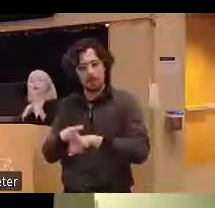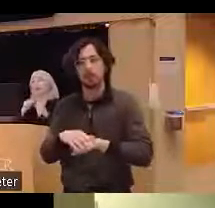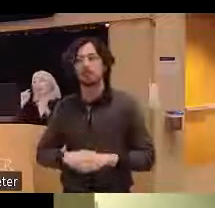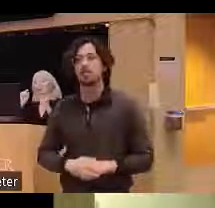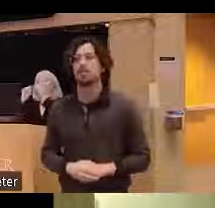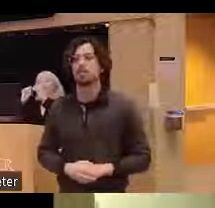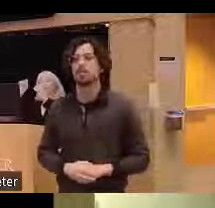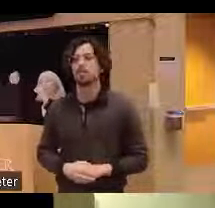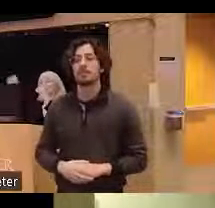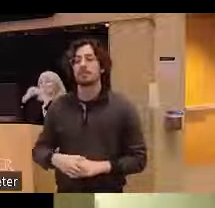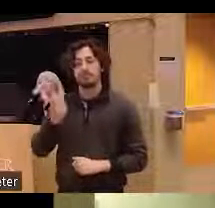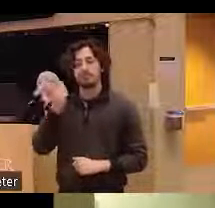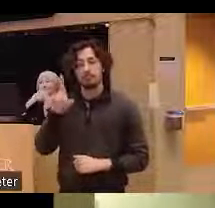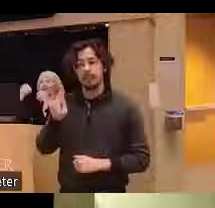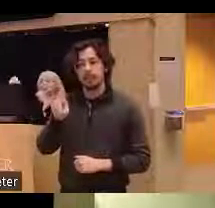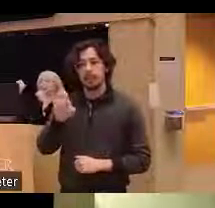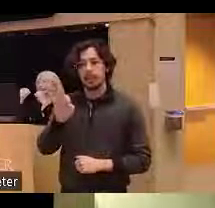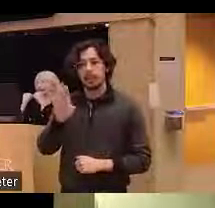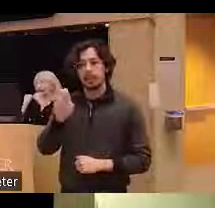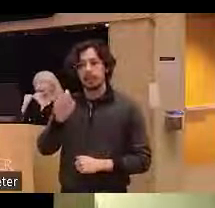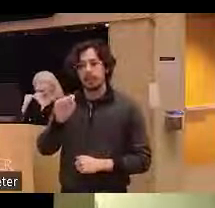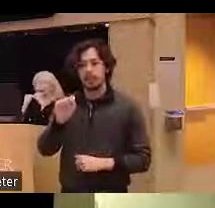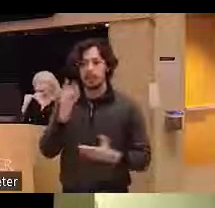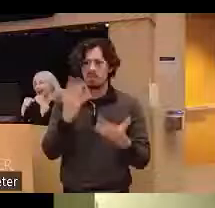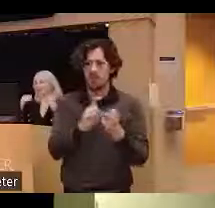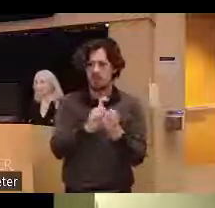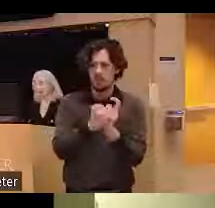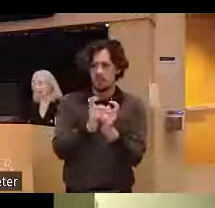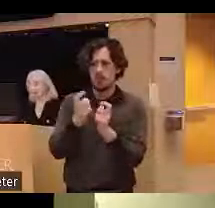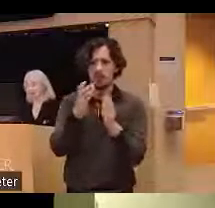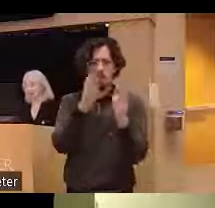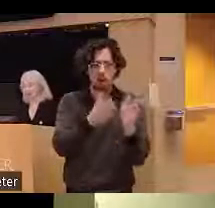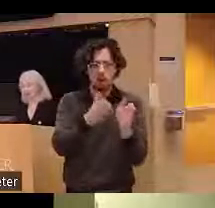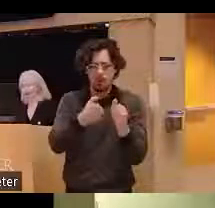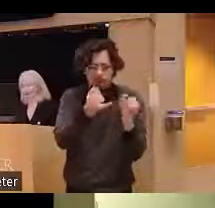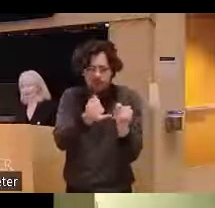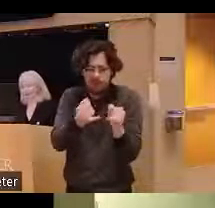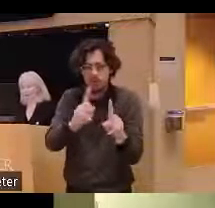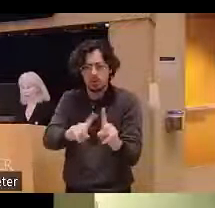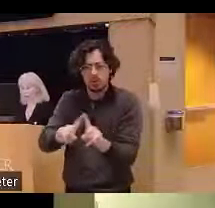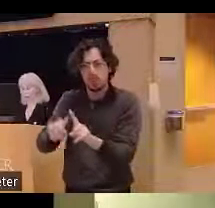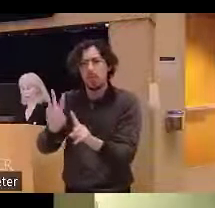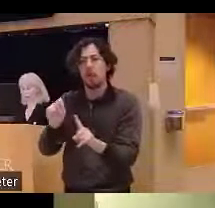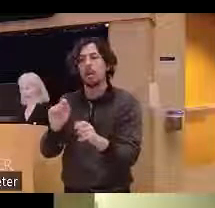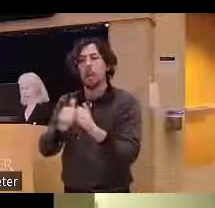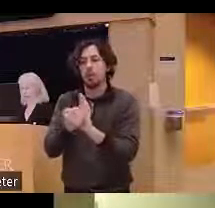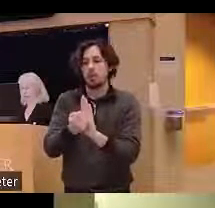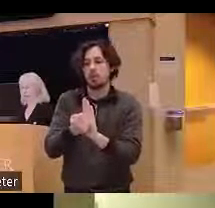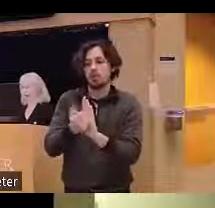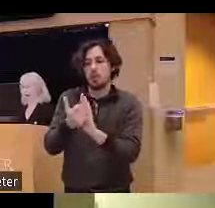May differ in that Gene one person to the next um but knocking that out might be an important Avenue